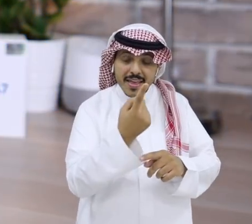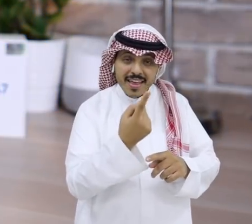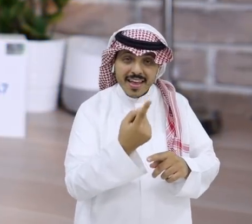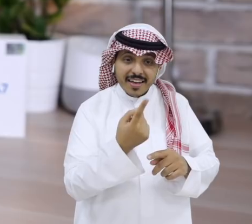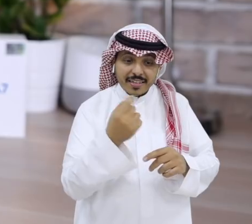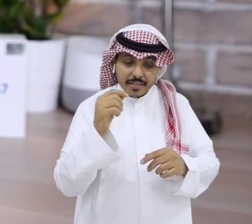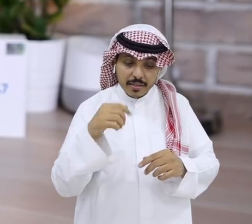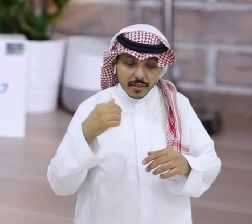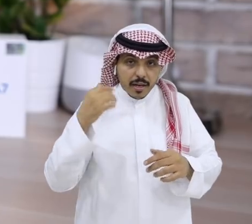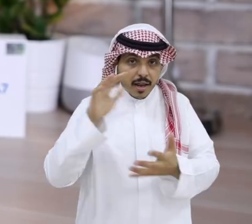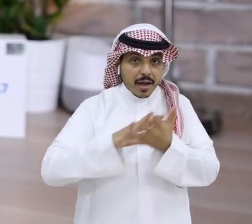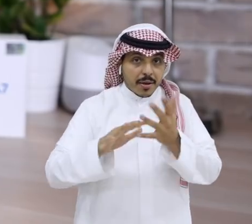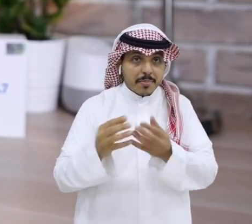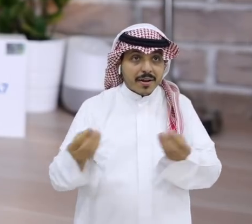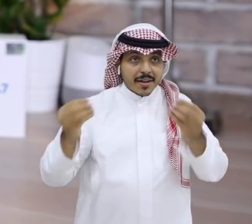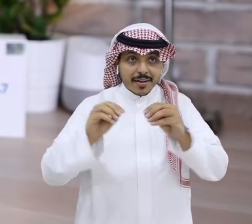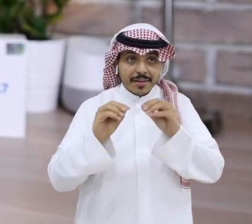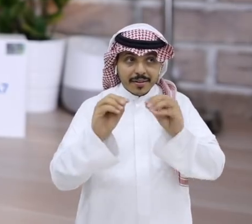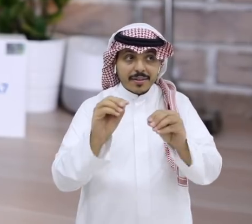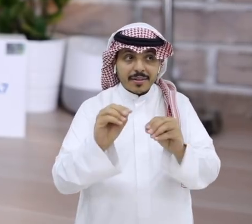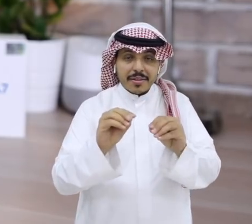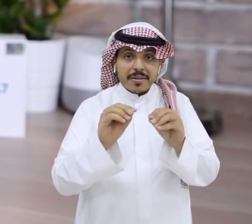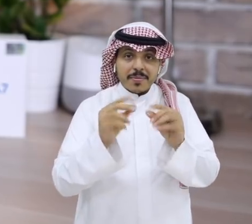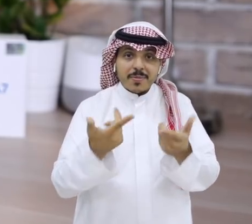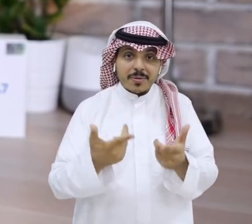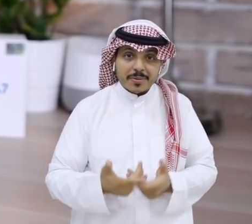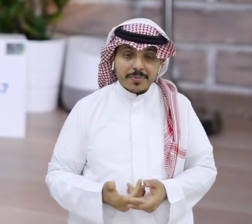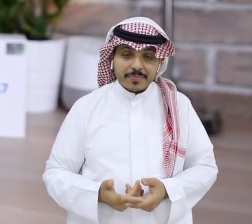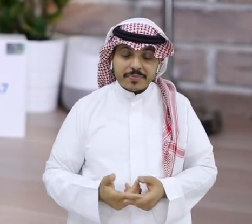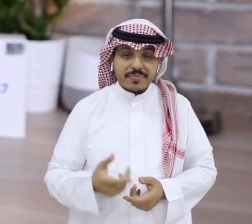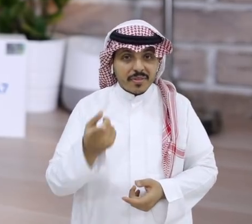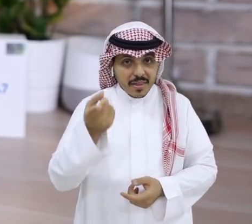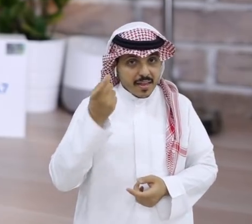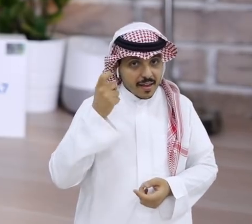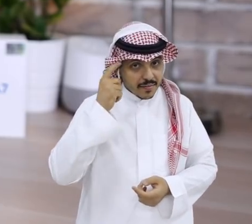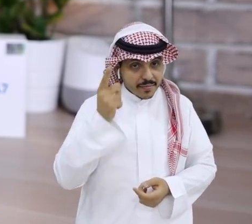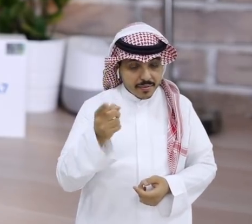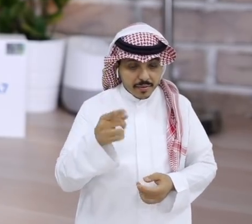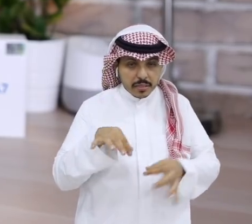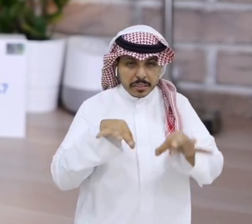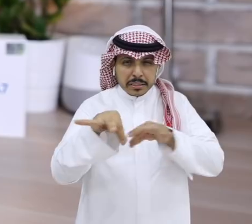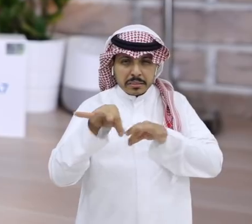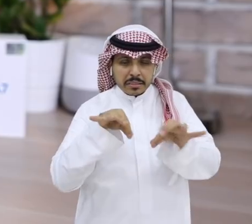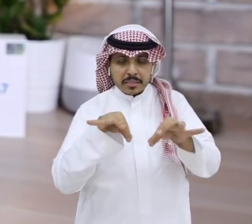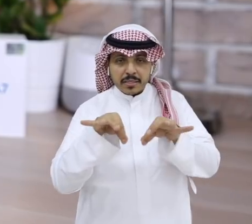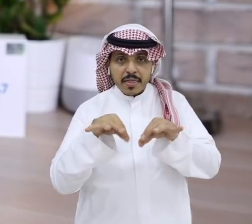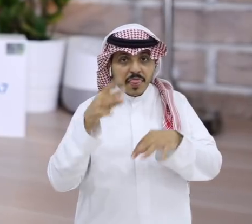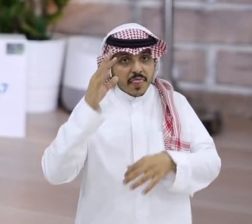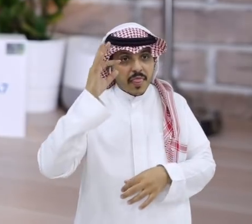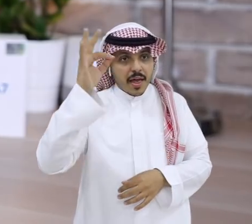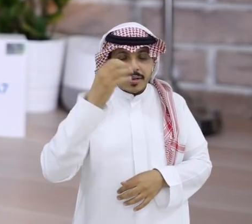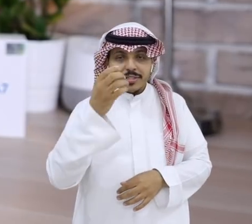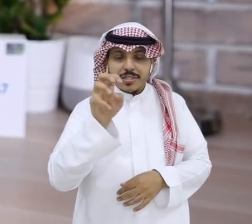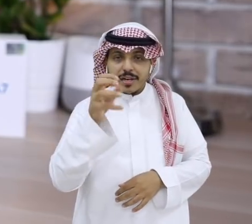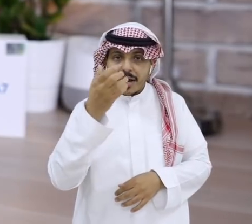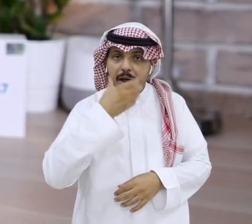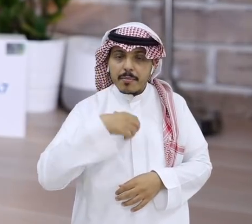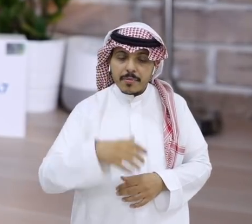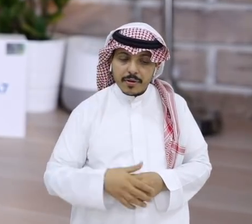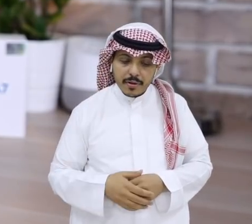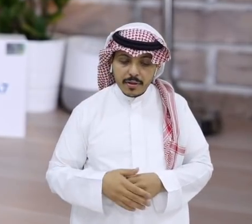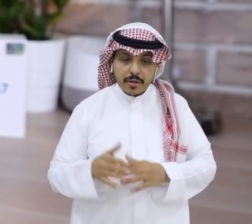Keep this news in mind, as I will merge this news with the upcoming news together to understand the new smart marketing plan from Apple.